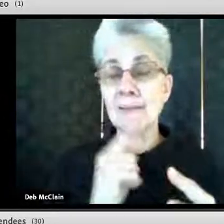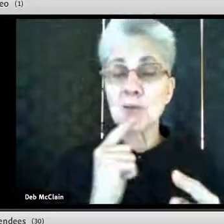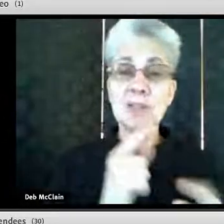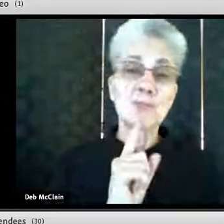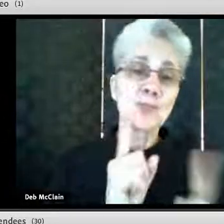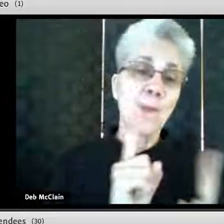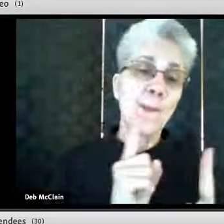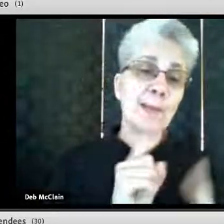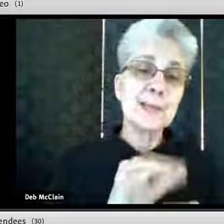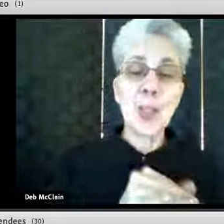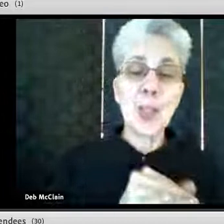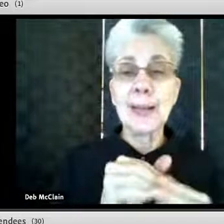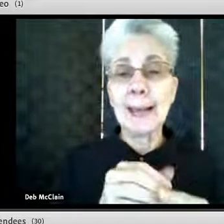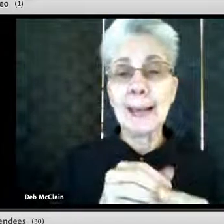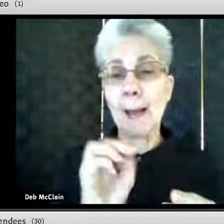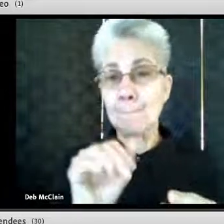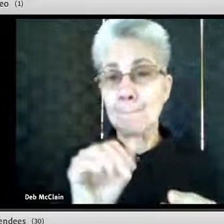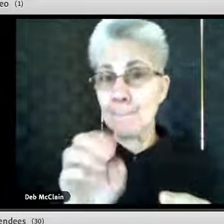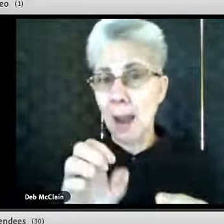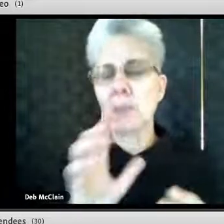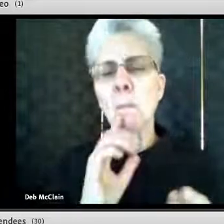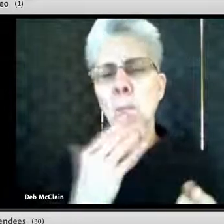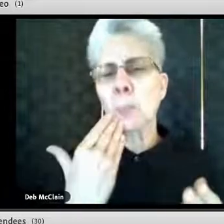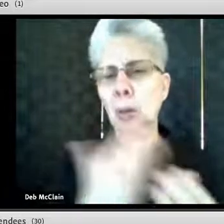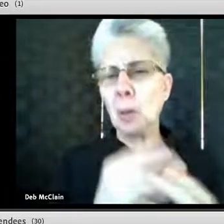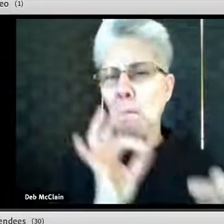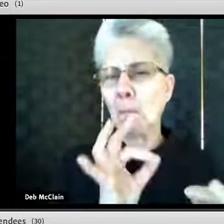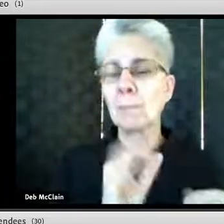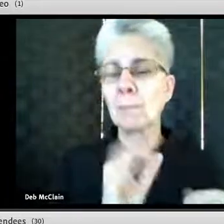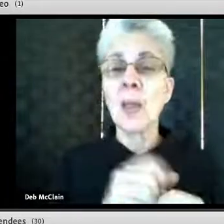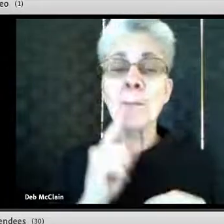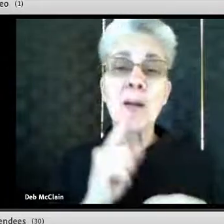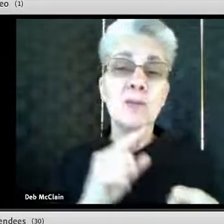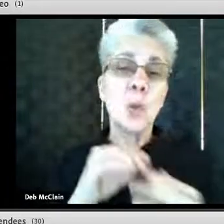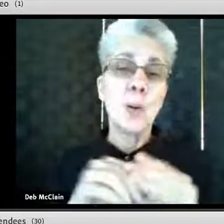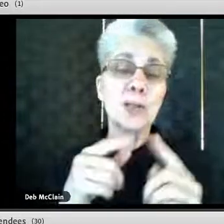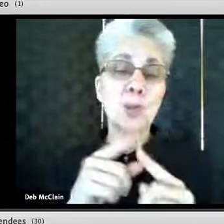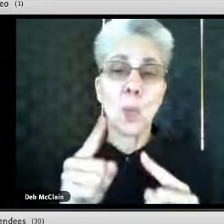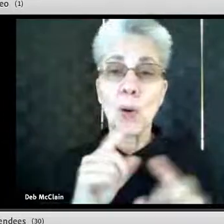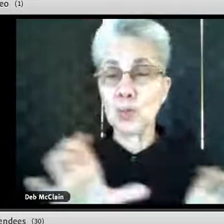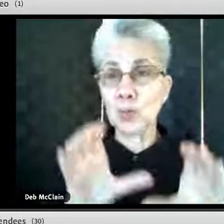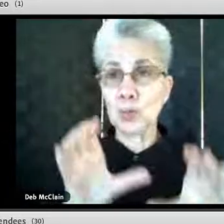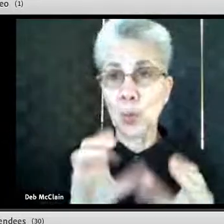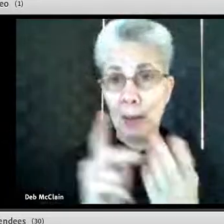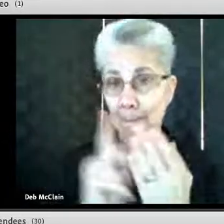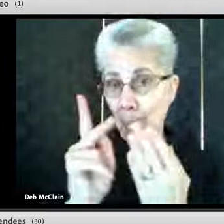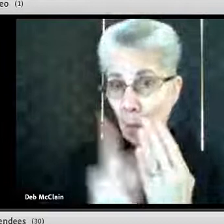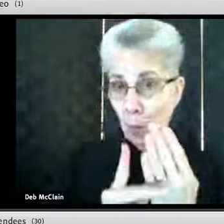But if you're just kind of talking slowly into a mic, they're pretty accurate. If you're going into where you're doing a program